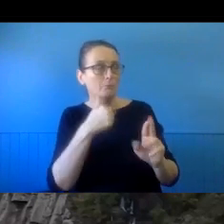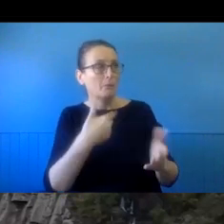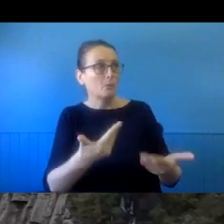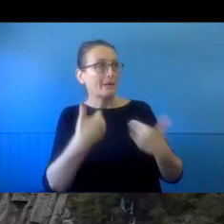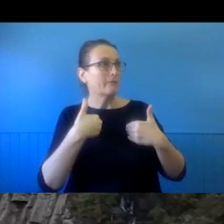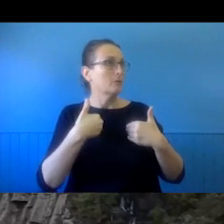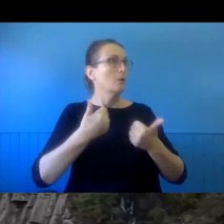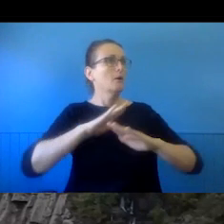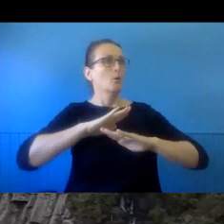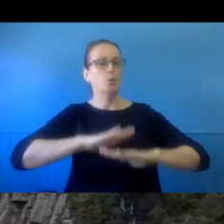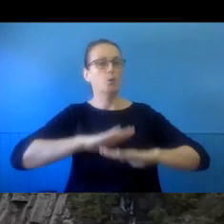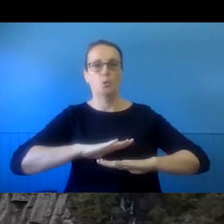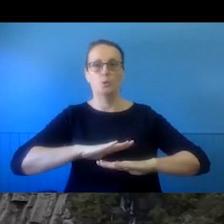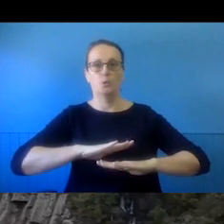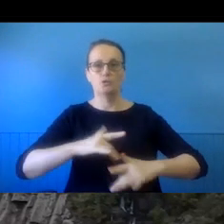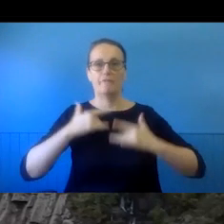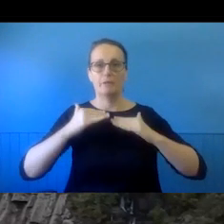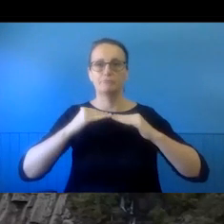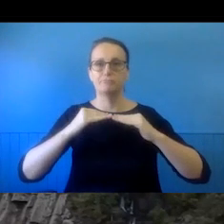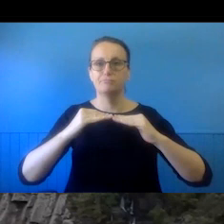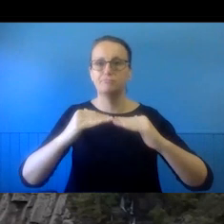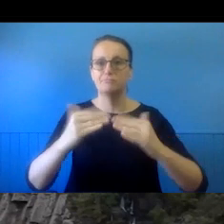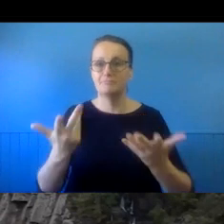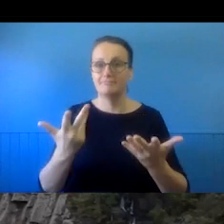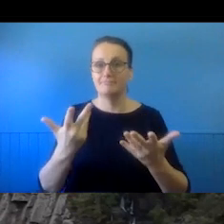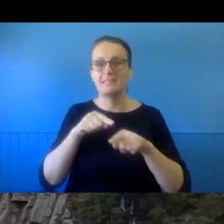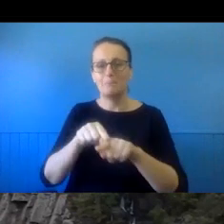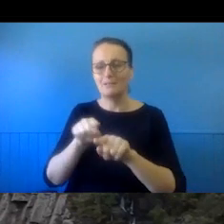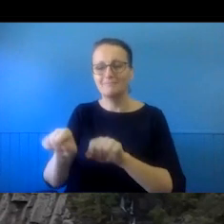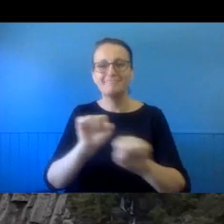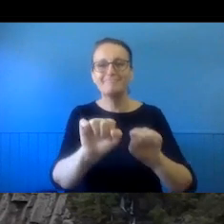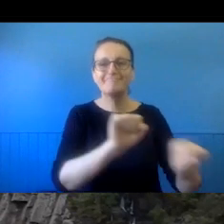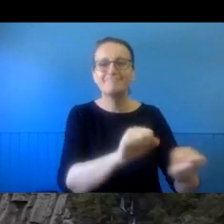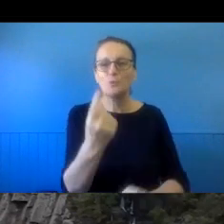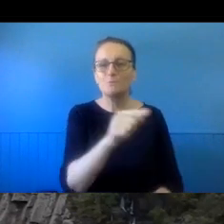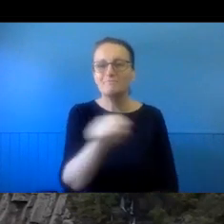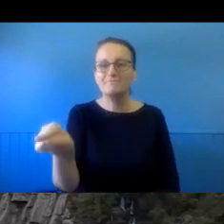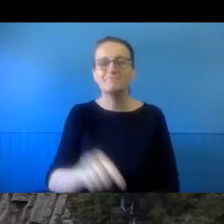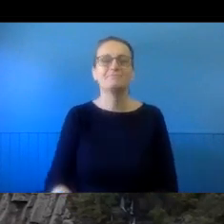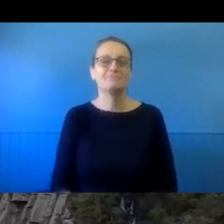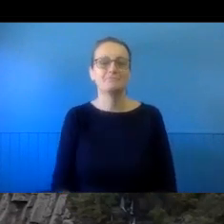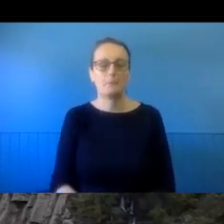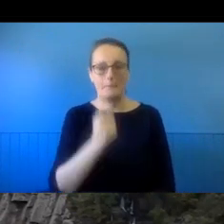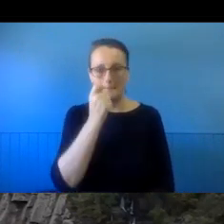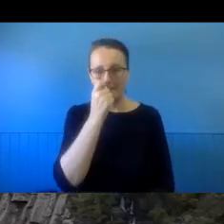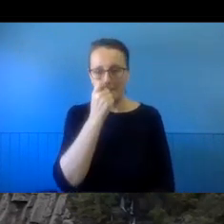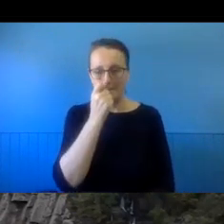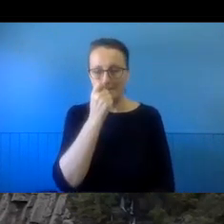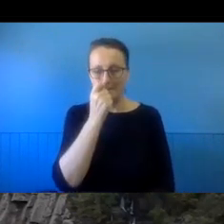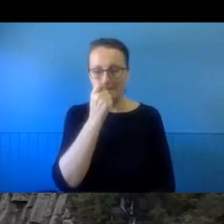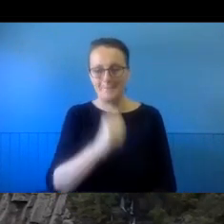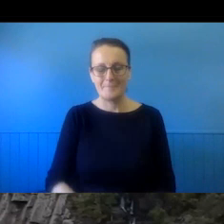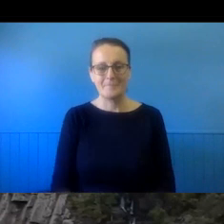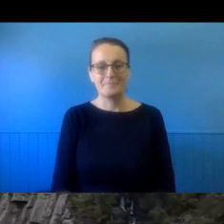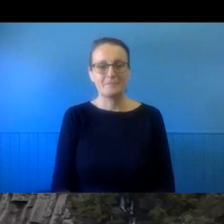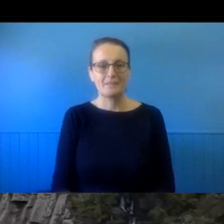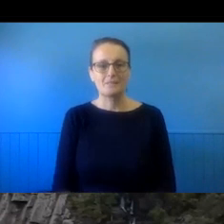quo, depending on who they are. So if we see an act in leadership